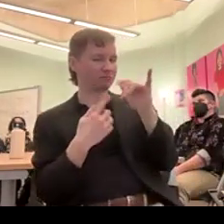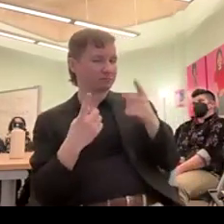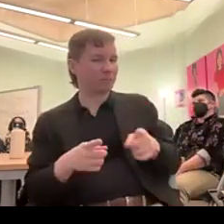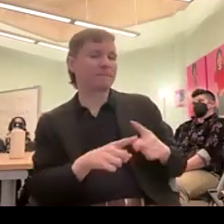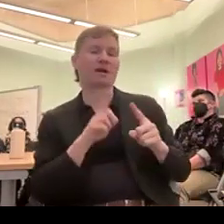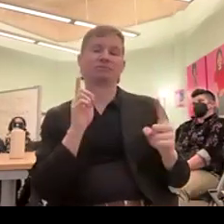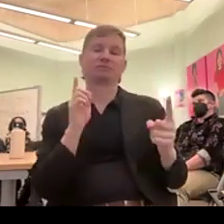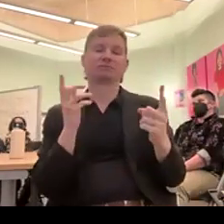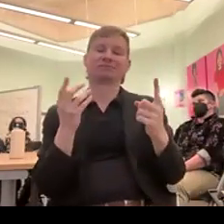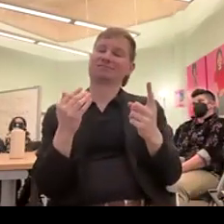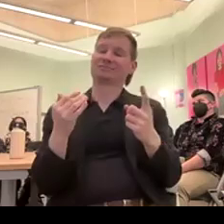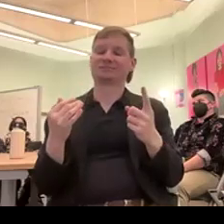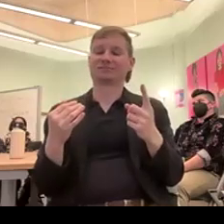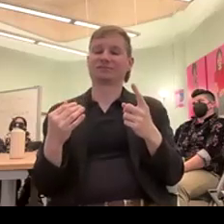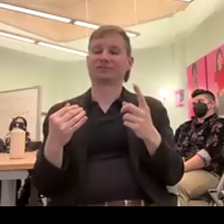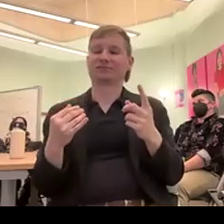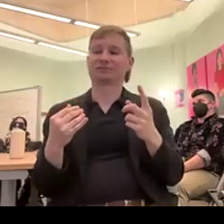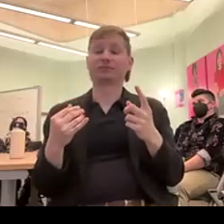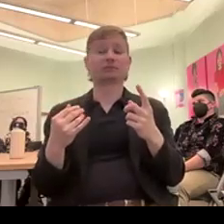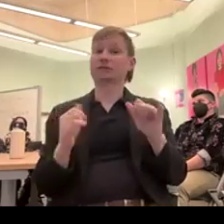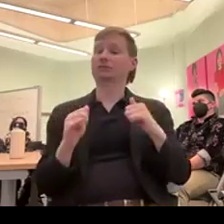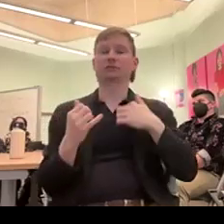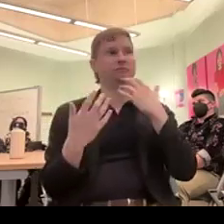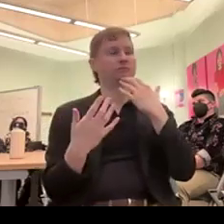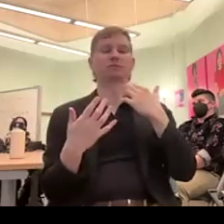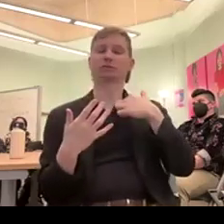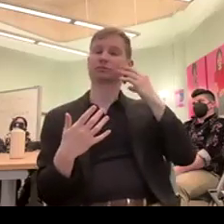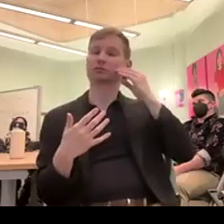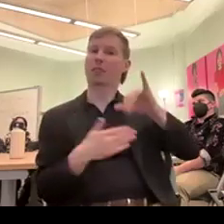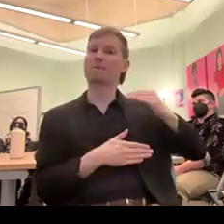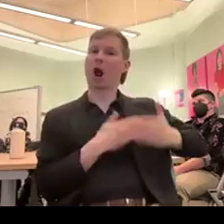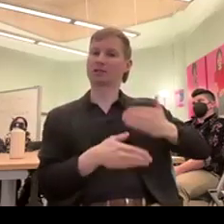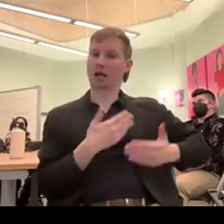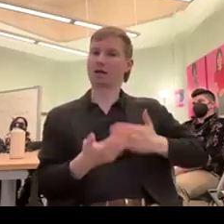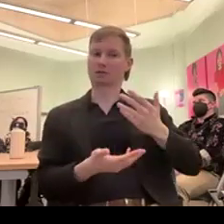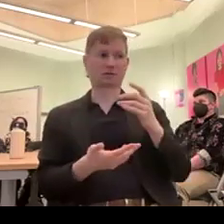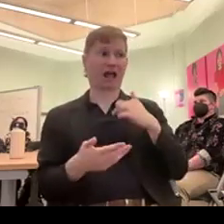there's other factors for that too. But I'm still, at the end of the day, grateful that